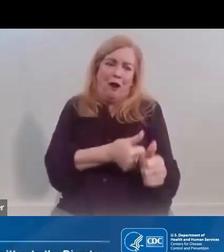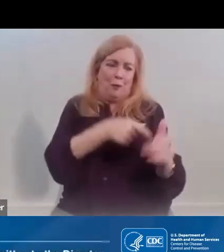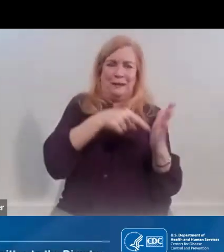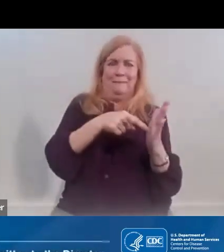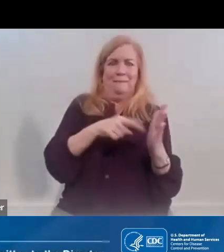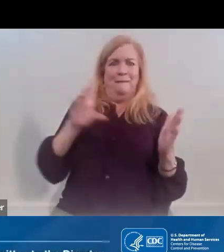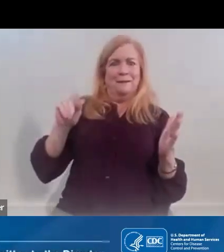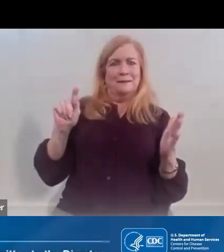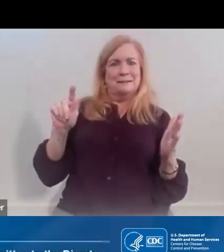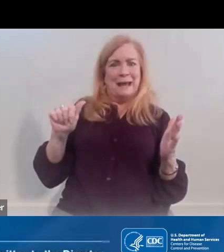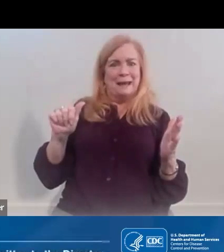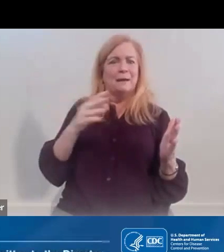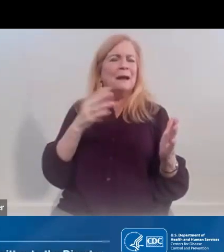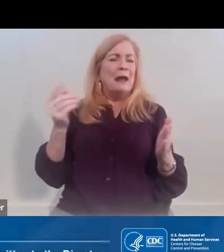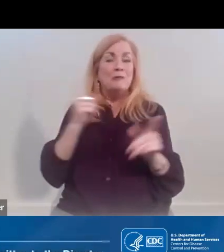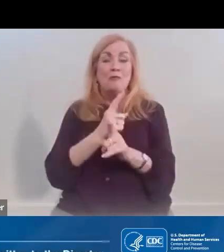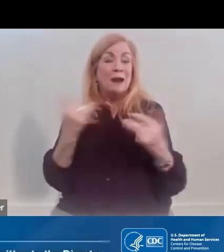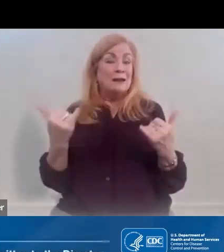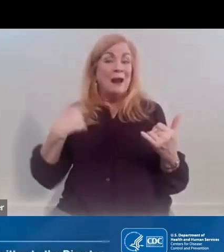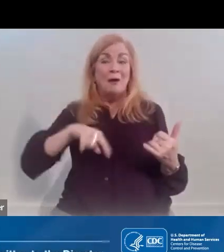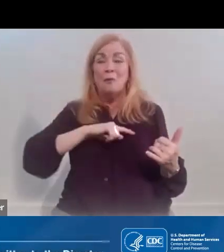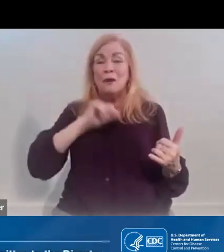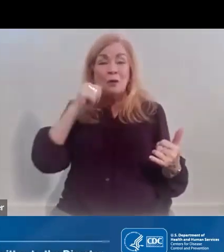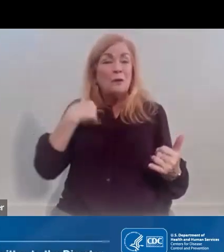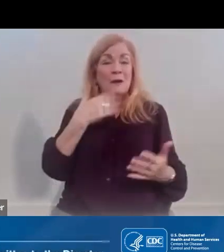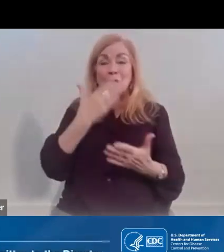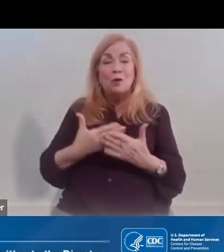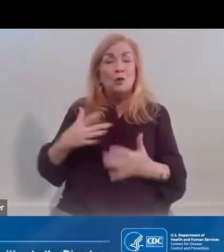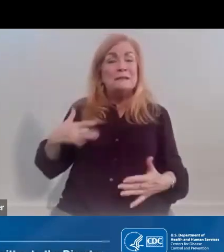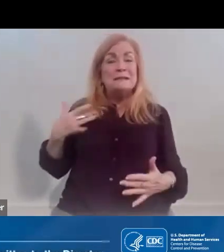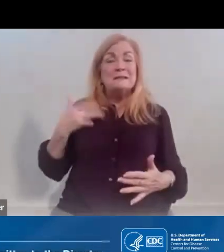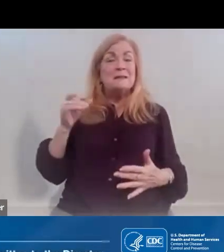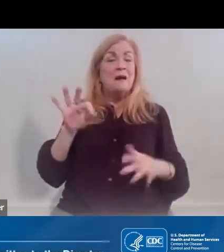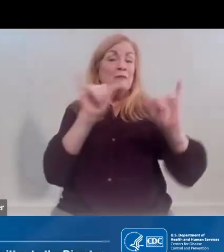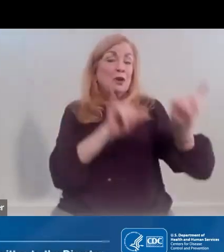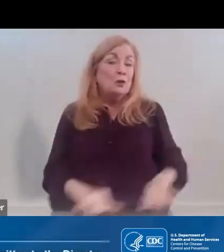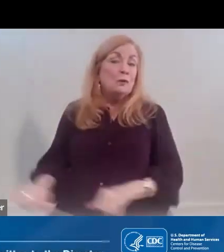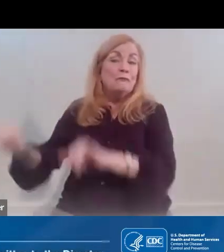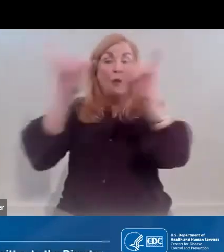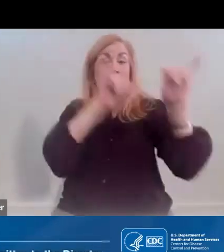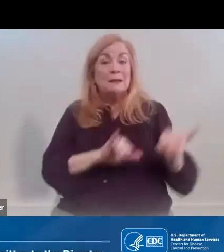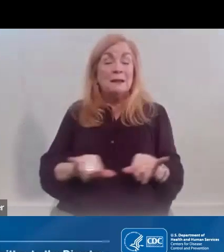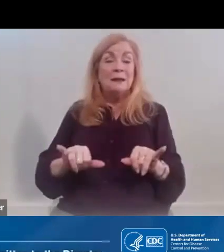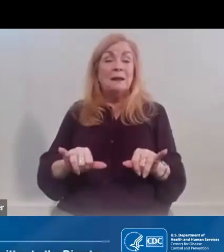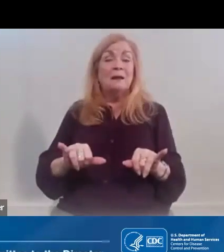that we don't have any sense of uniformity, commonality across CDC programs,